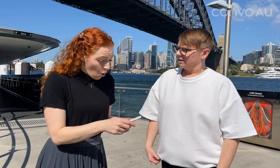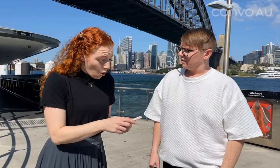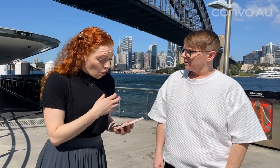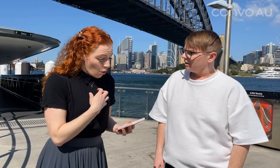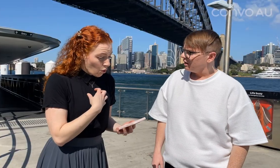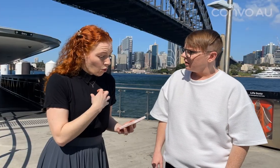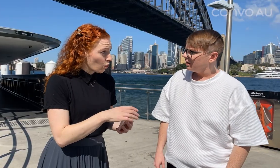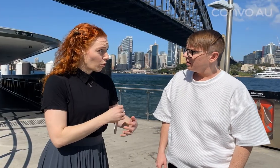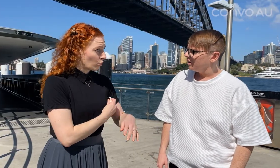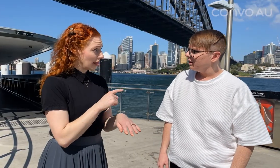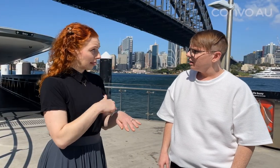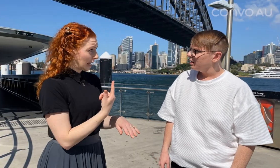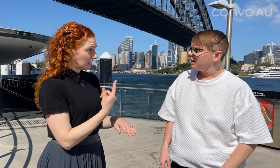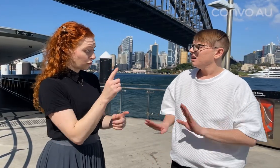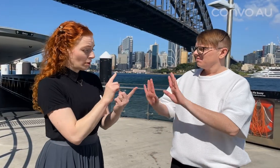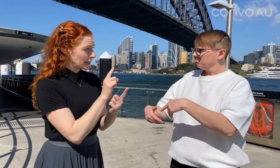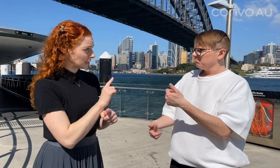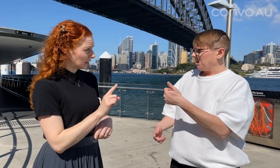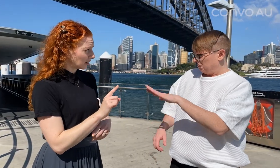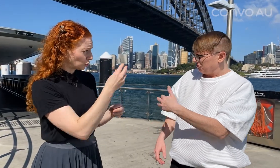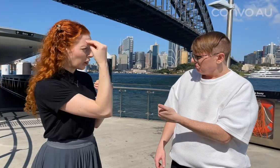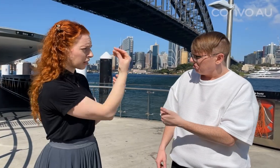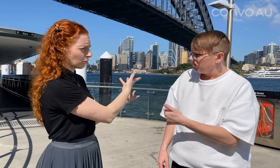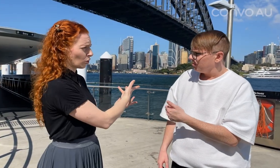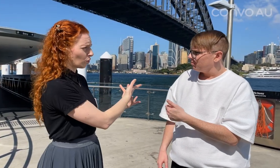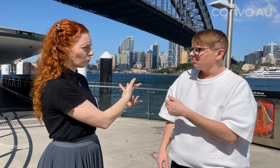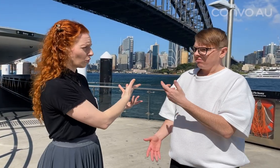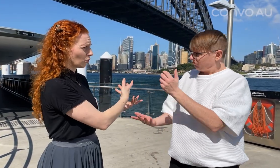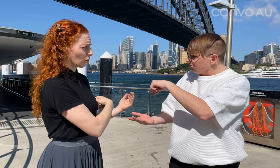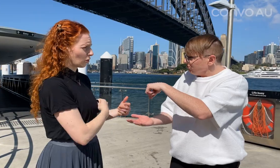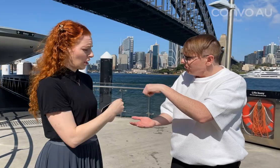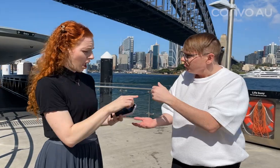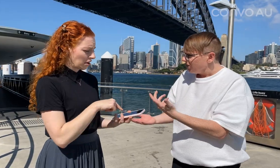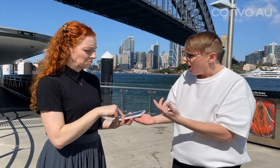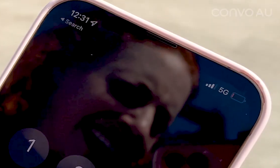Oh we are late for the meeting do you want to let them know? Well, Yes of course.